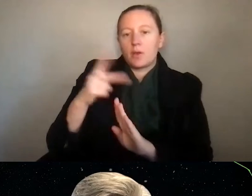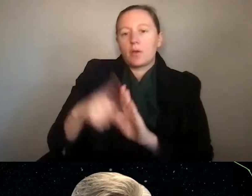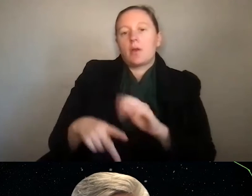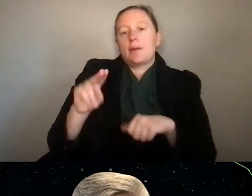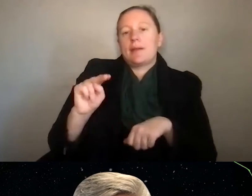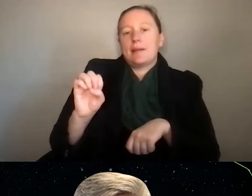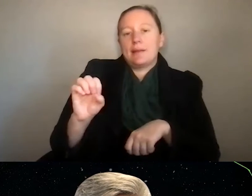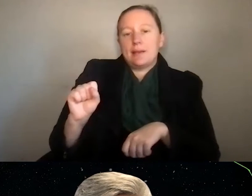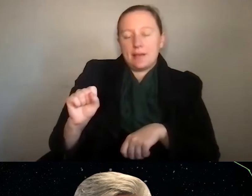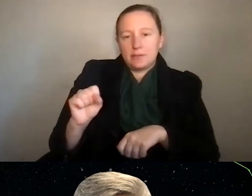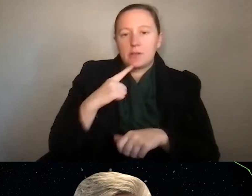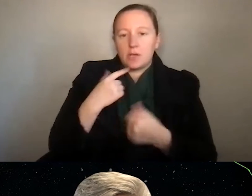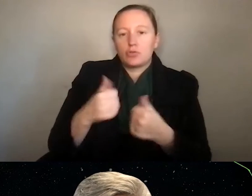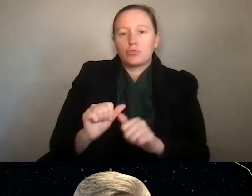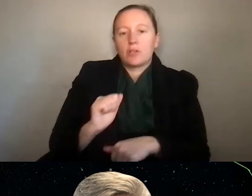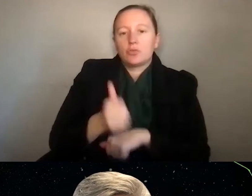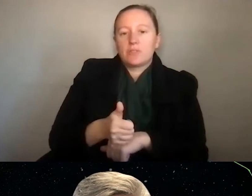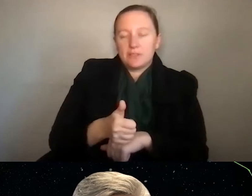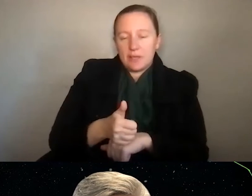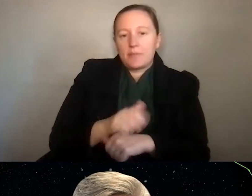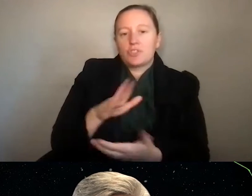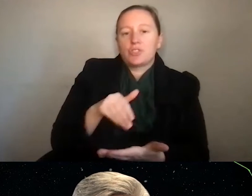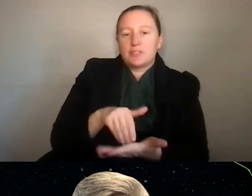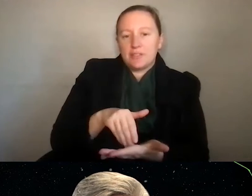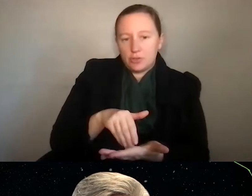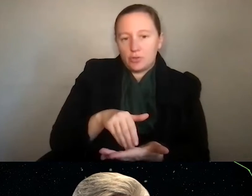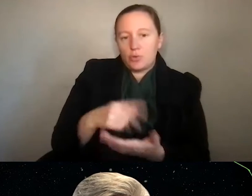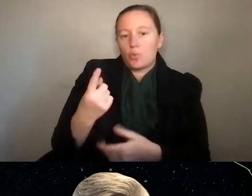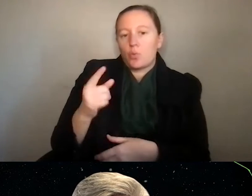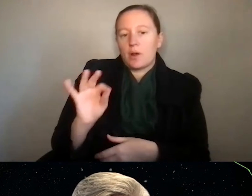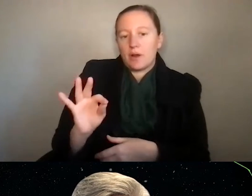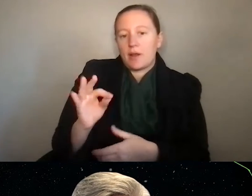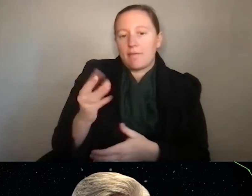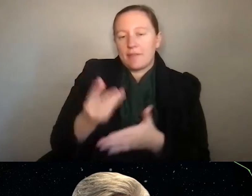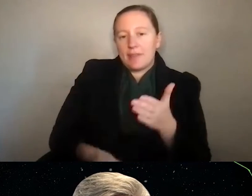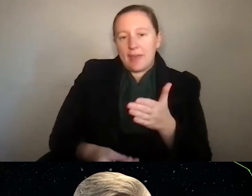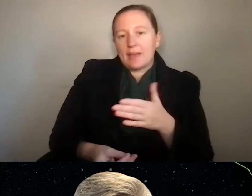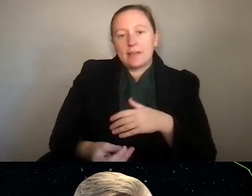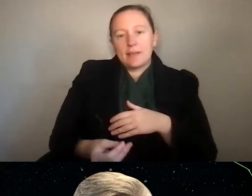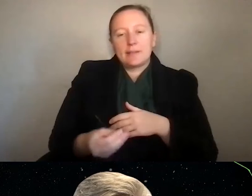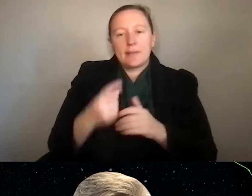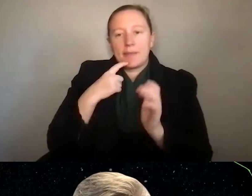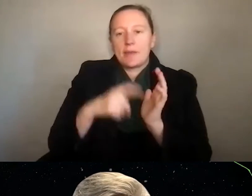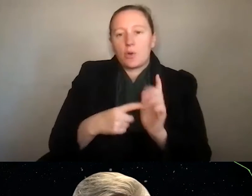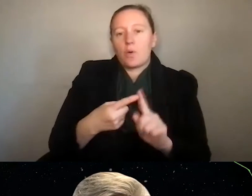and they were trying to establish a center. One of the deficiencies that came out from the panel was that they were